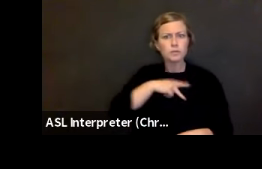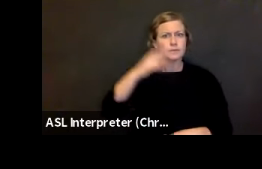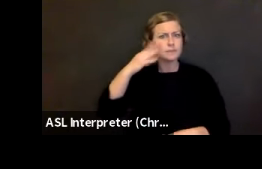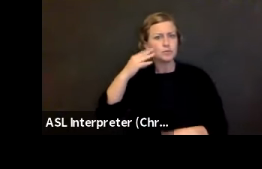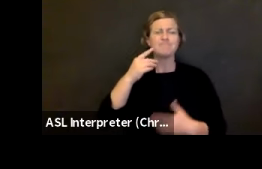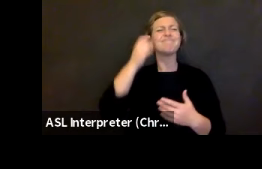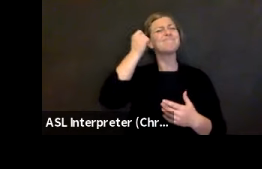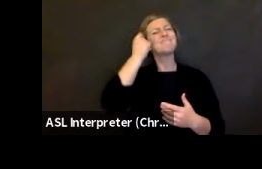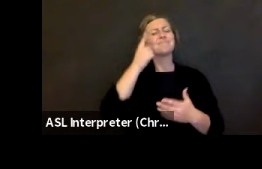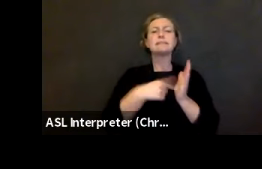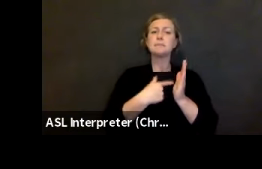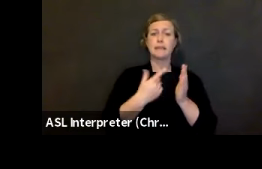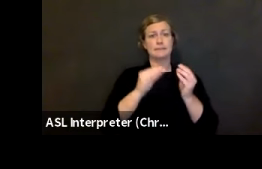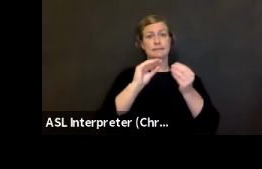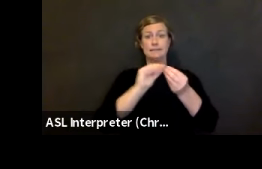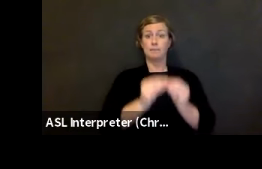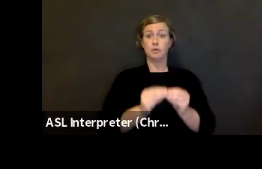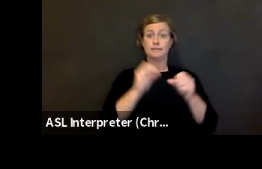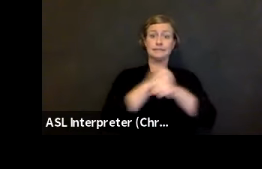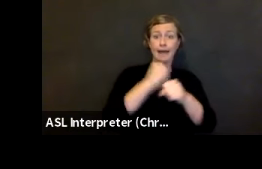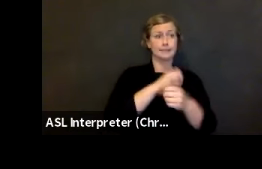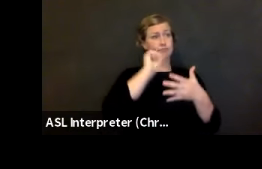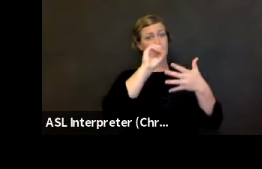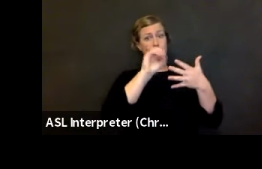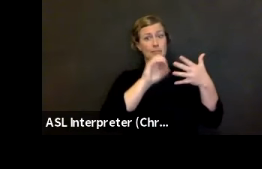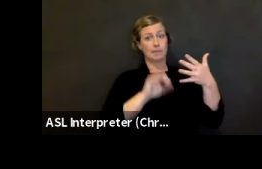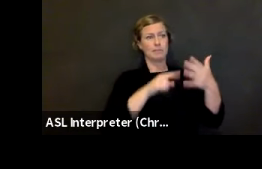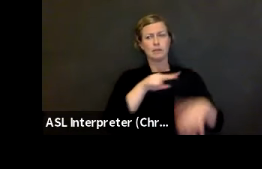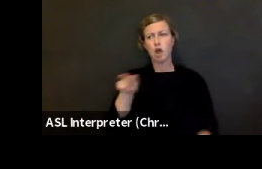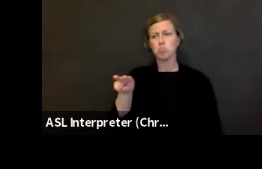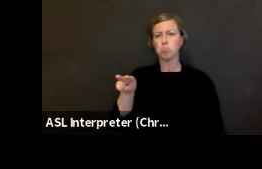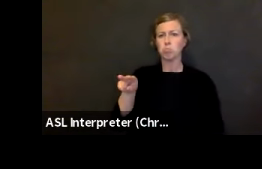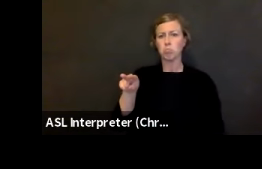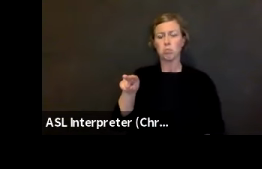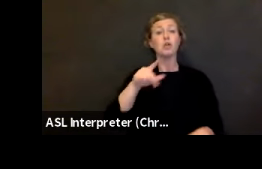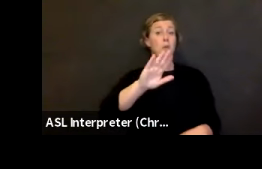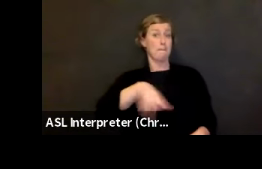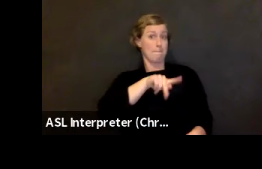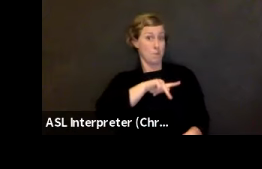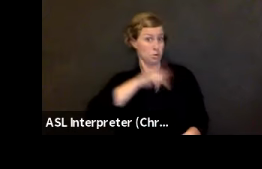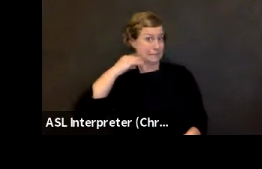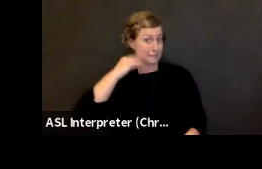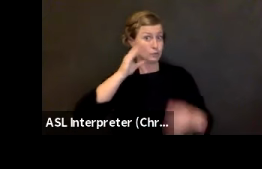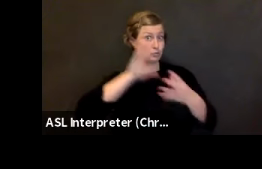interests and that's always more compelling to connect around emotions and values than just rattling